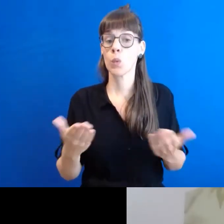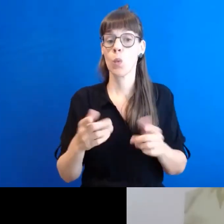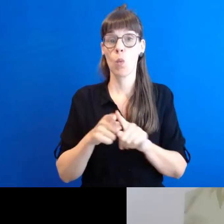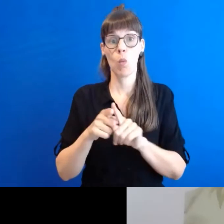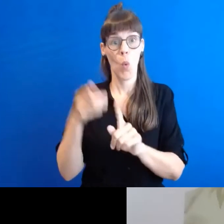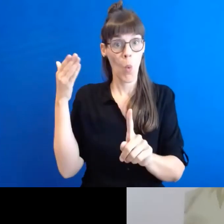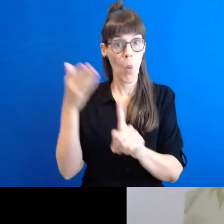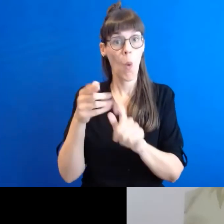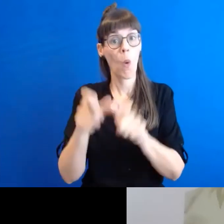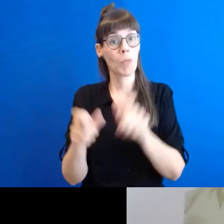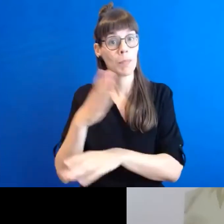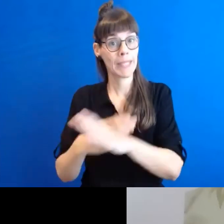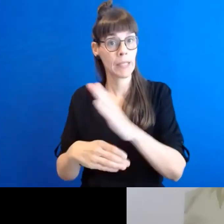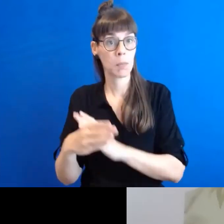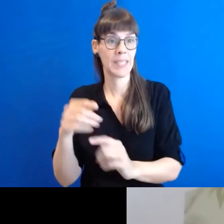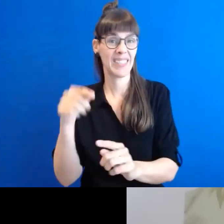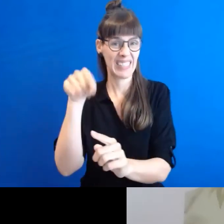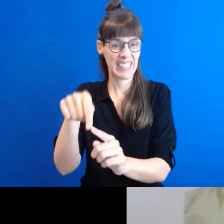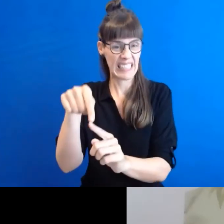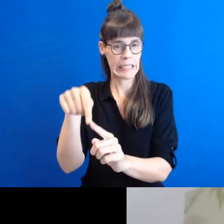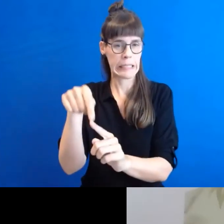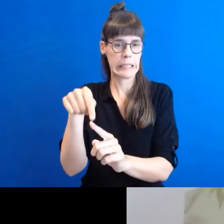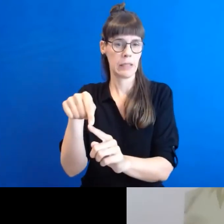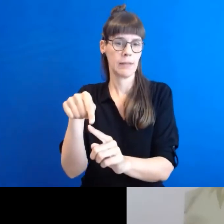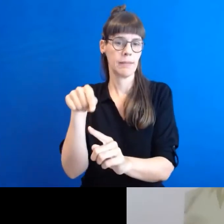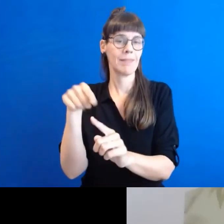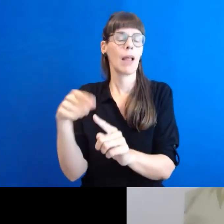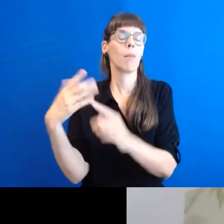, et cetera. Just to close, the role